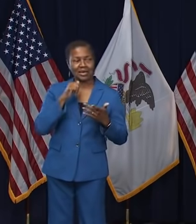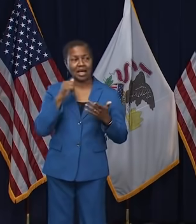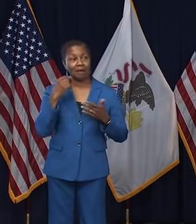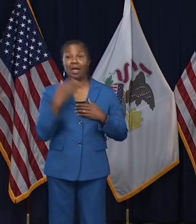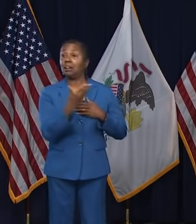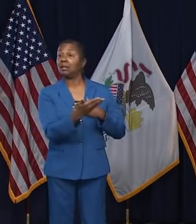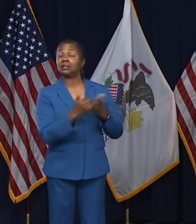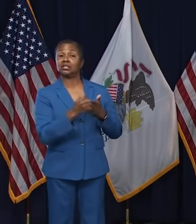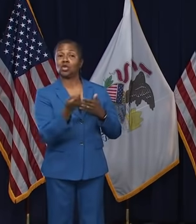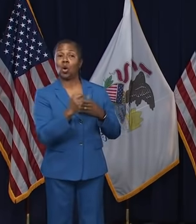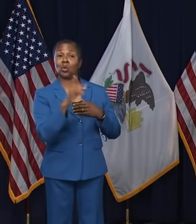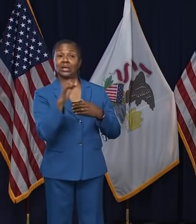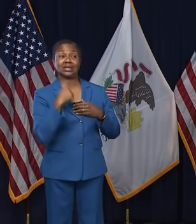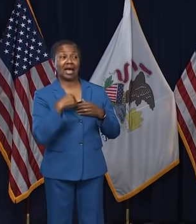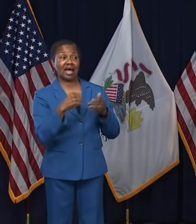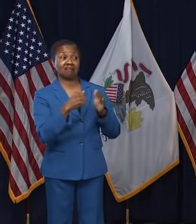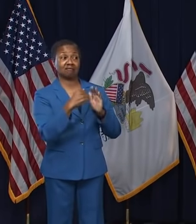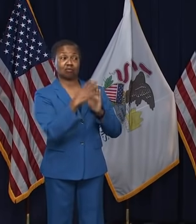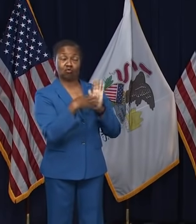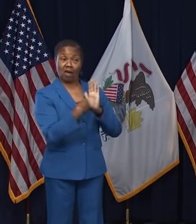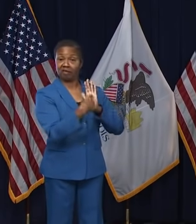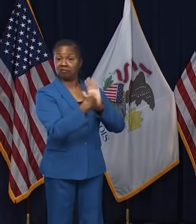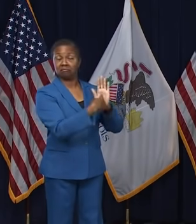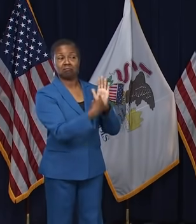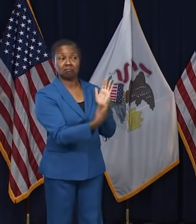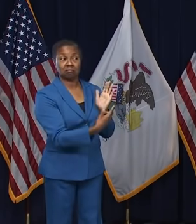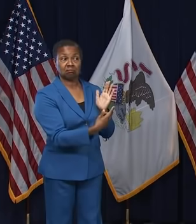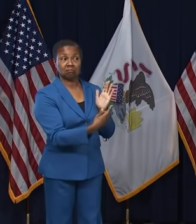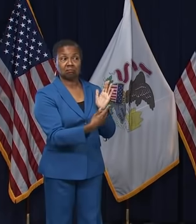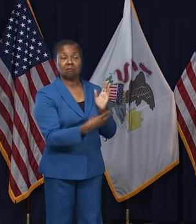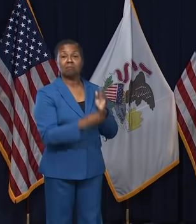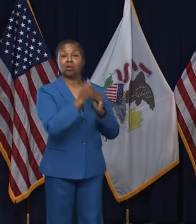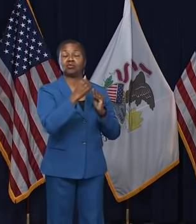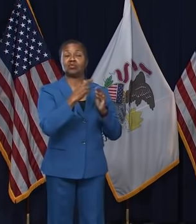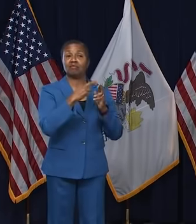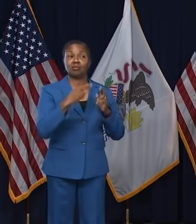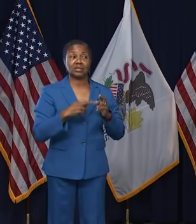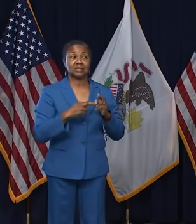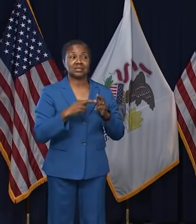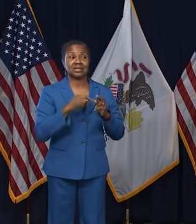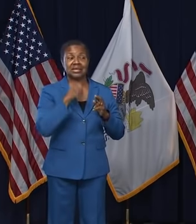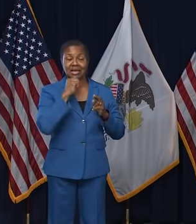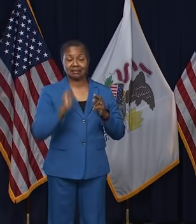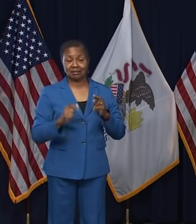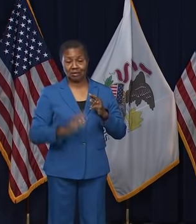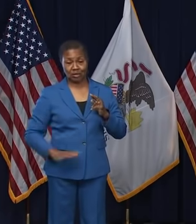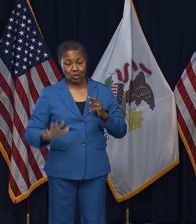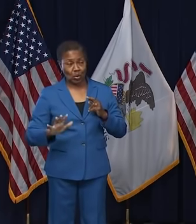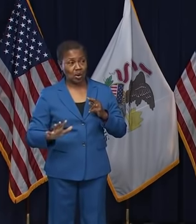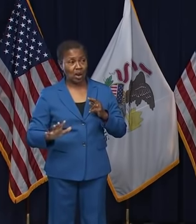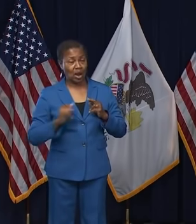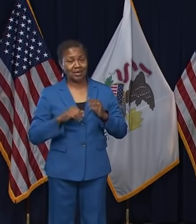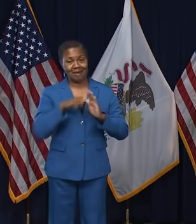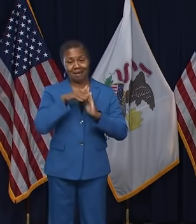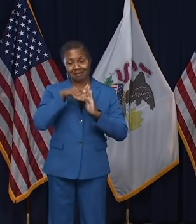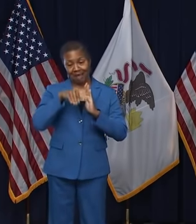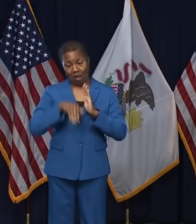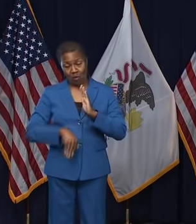why not what happens you will be groping for you what the